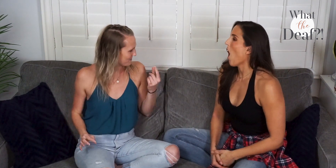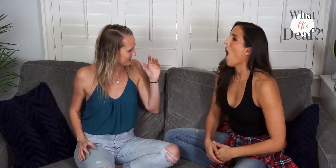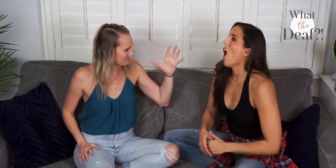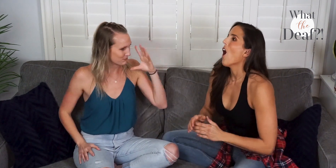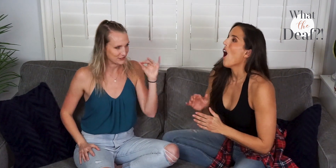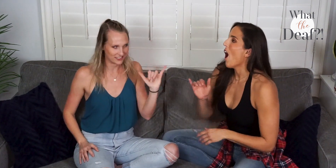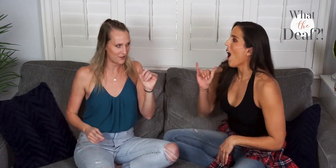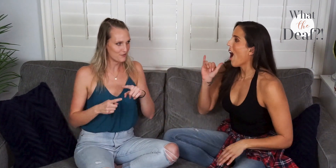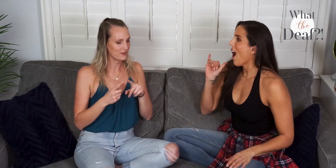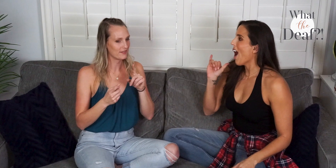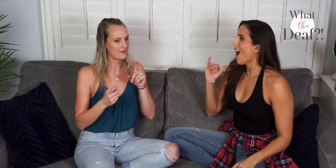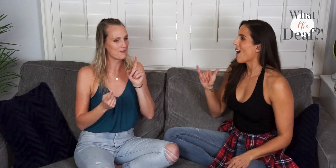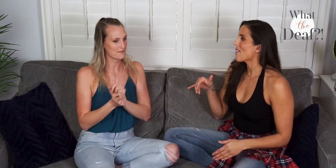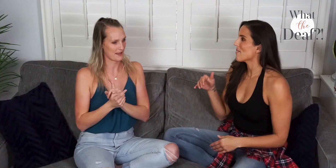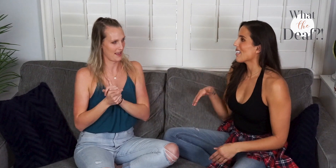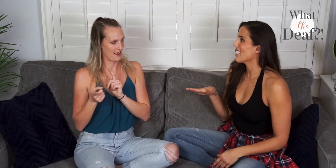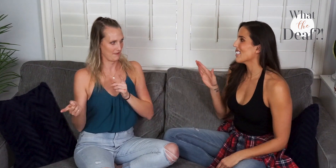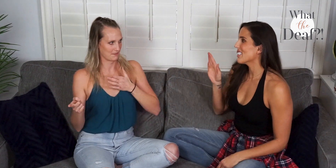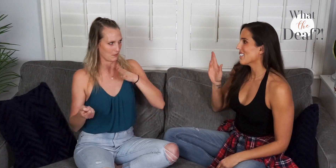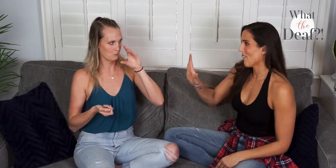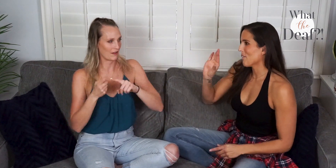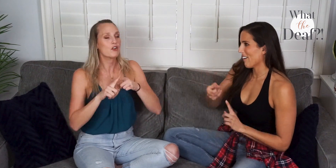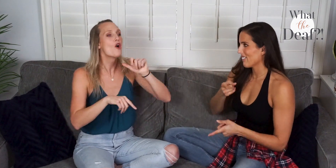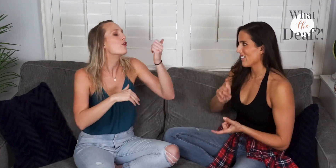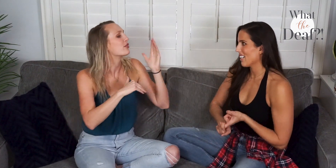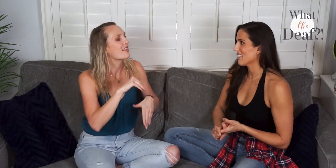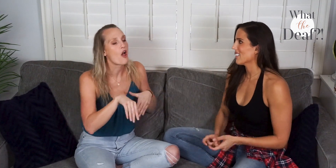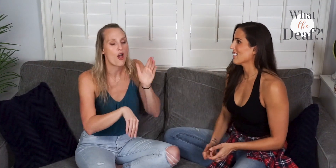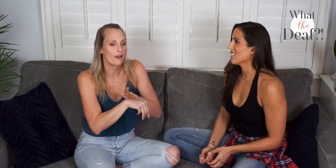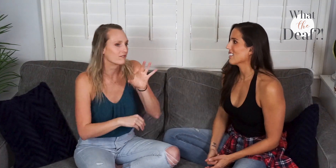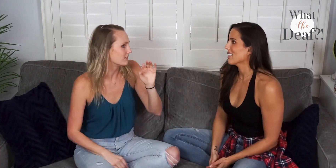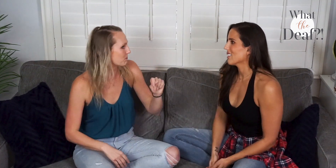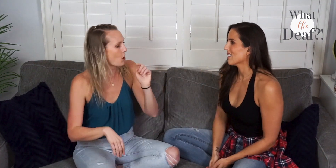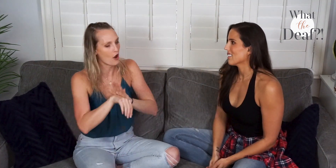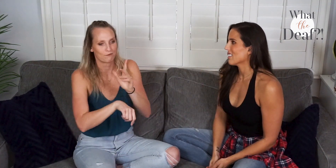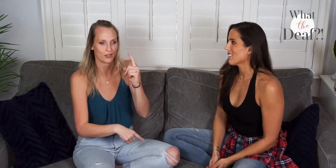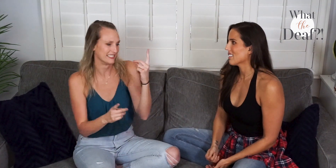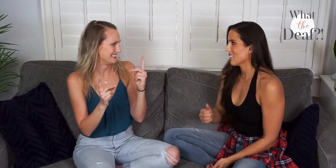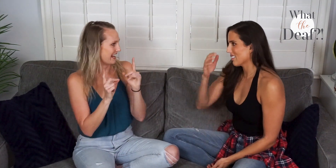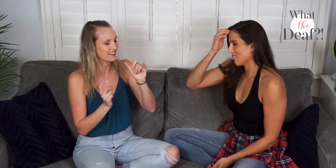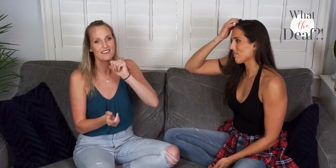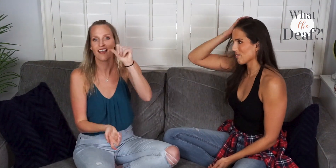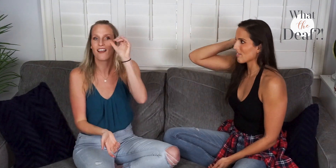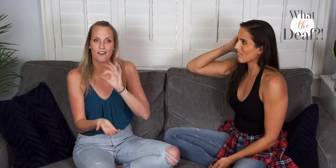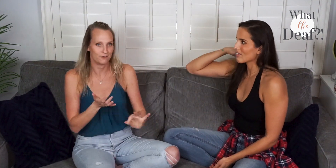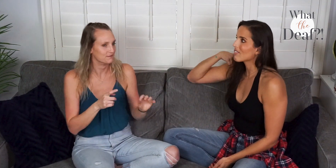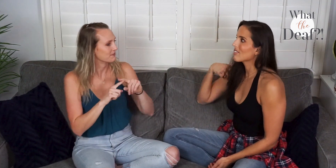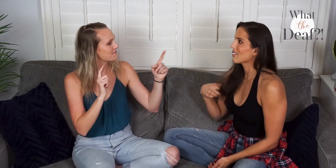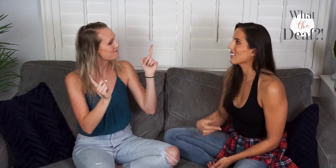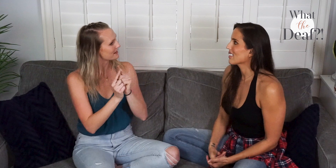what it was like to meet my boyfriend. - Oh, meeting your boyfriend. Other than on FaceTime or the first date that does not count.